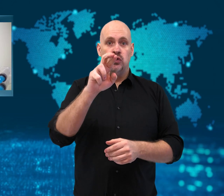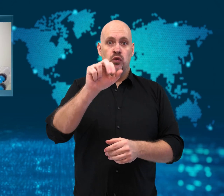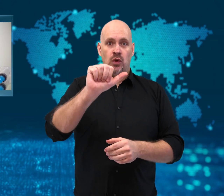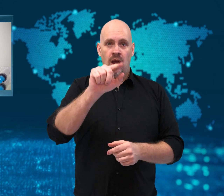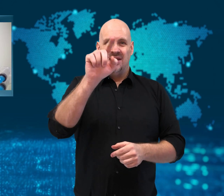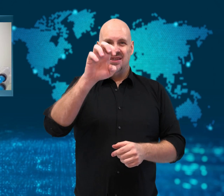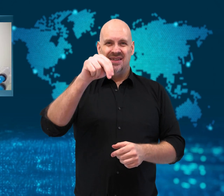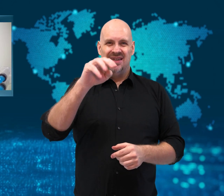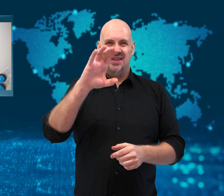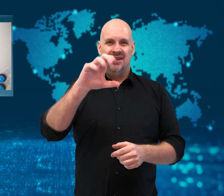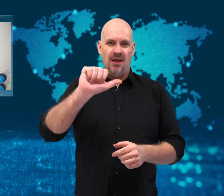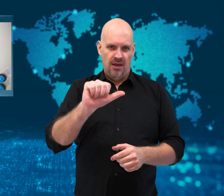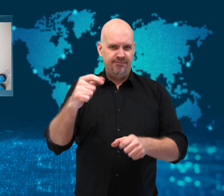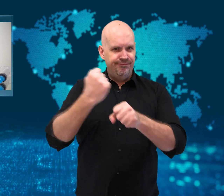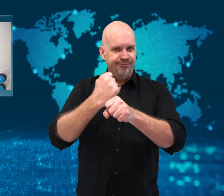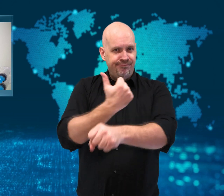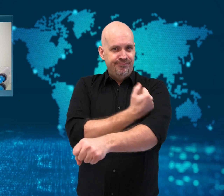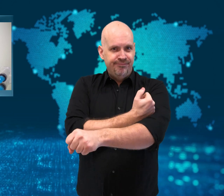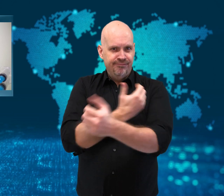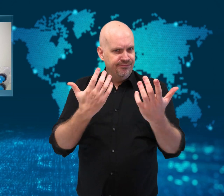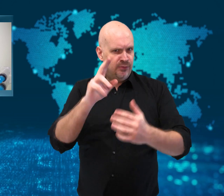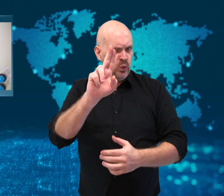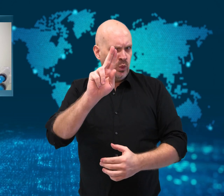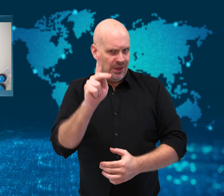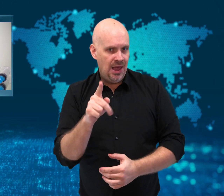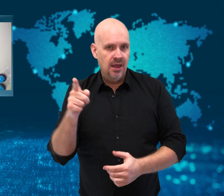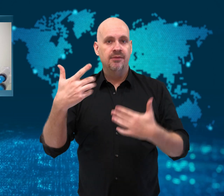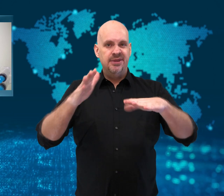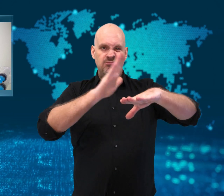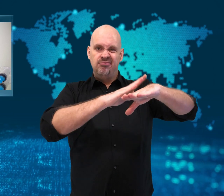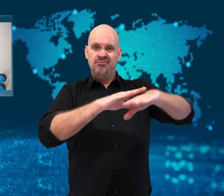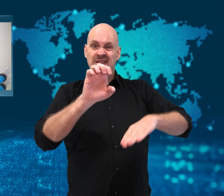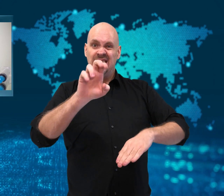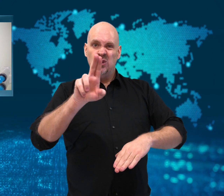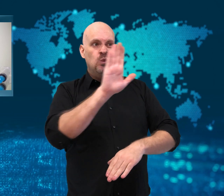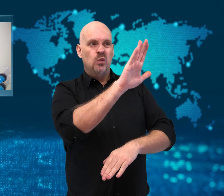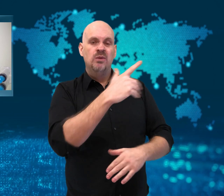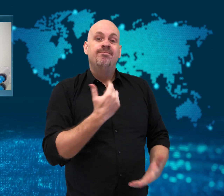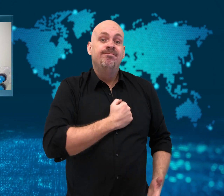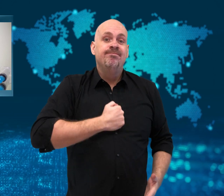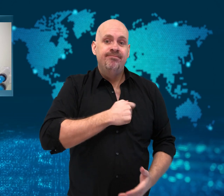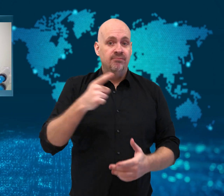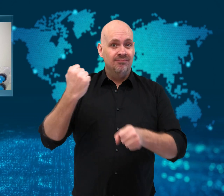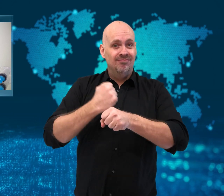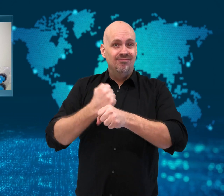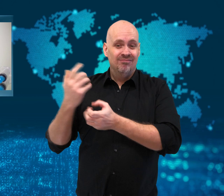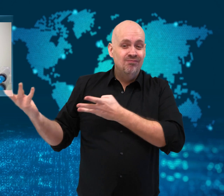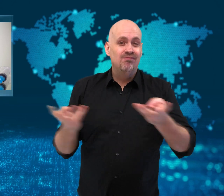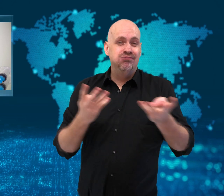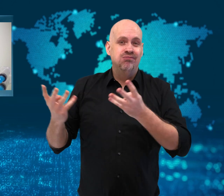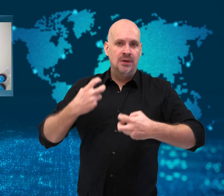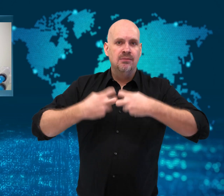Many countries report not receiving enough doses to meet the demand.